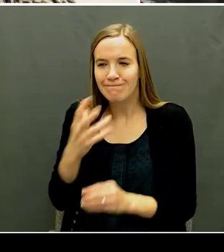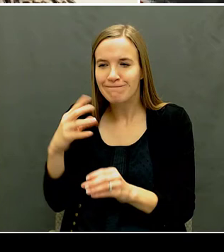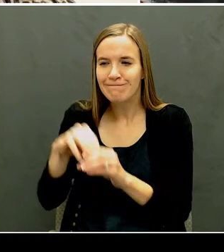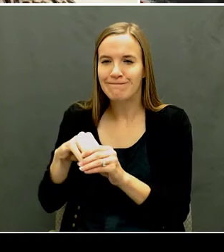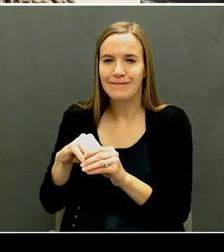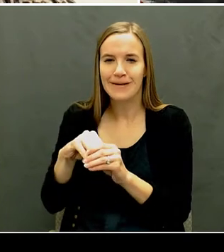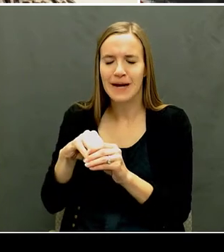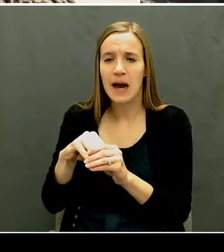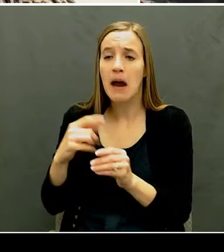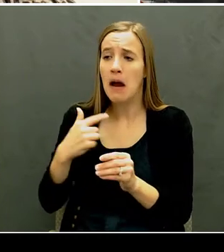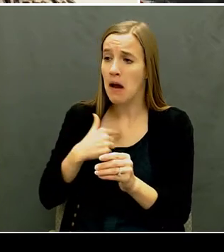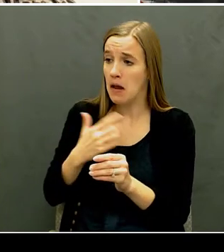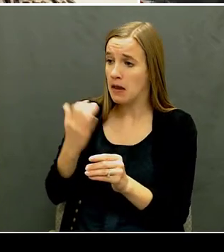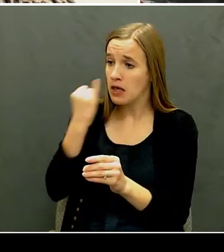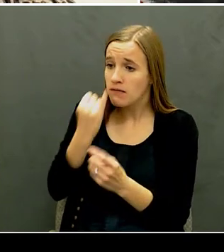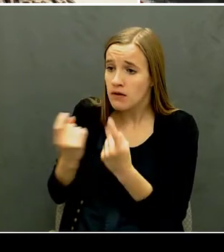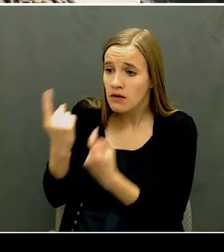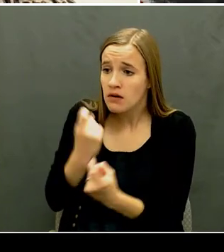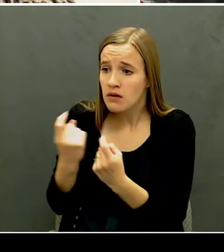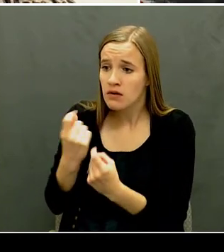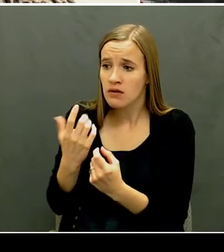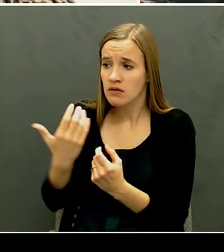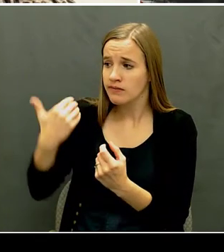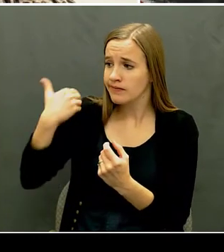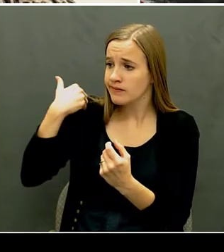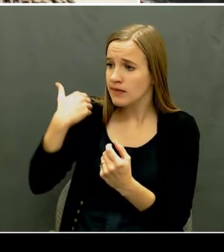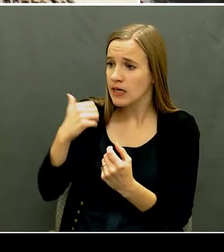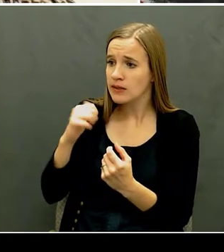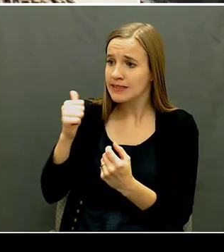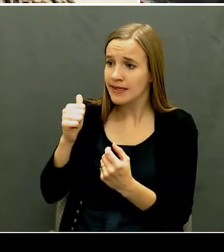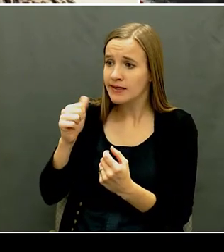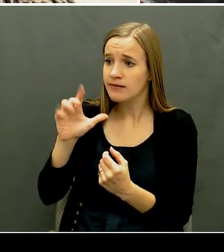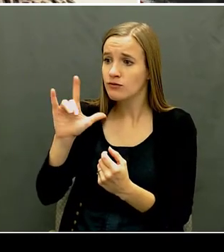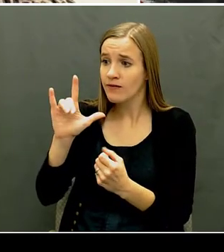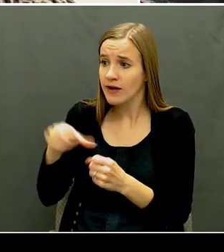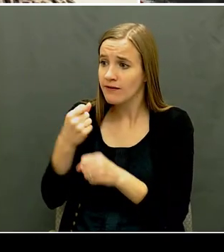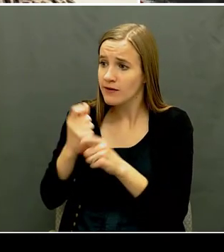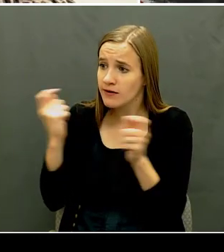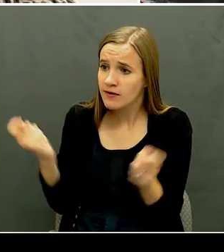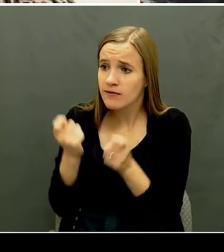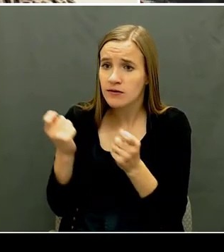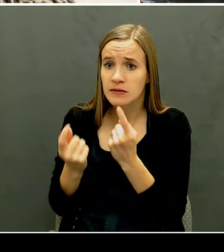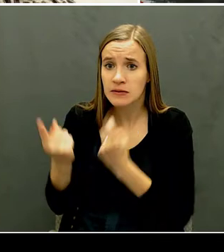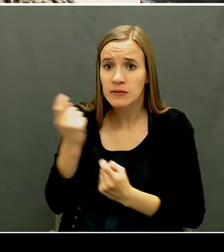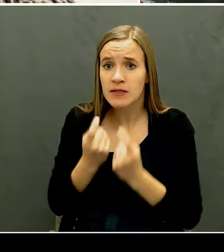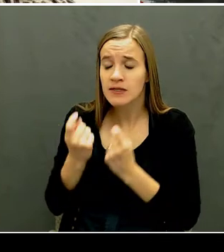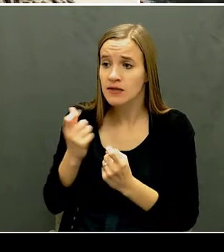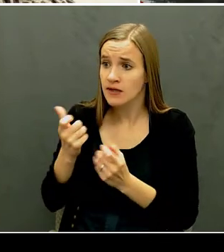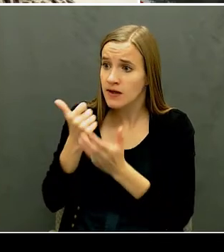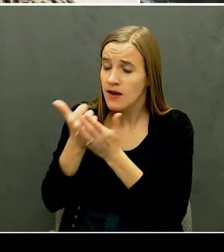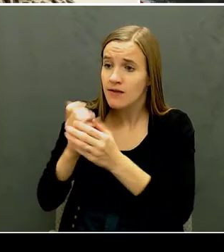learned from the 10th and the 25th. How you can kind of, you know, create a brand and how you